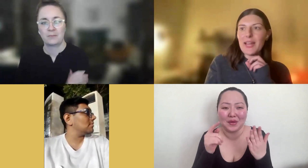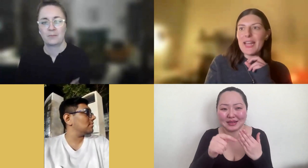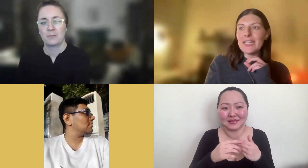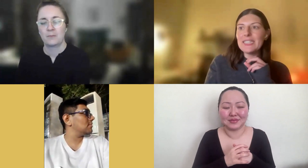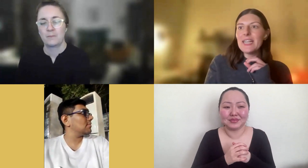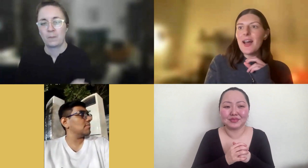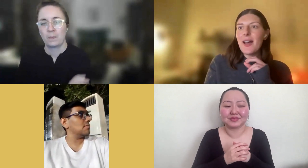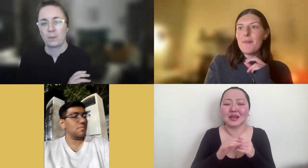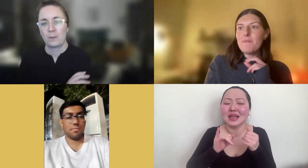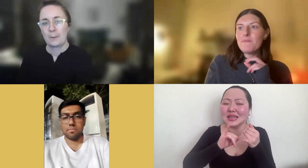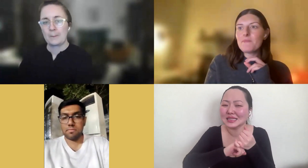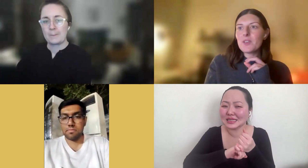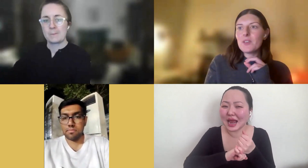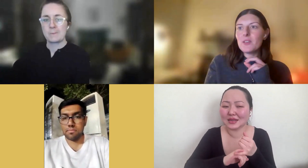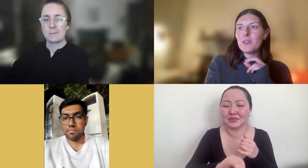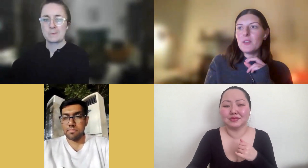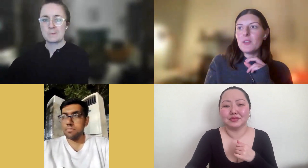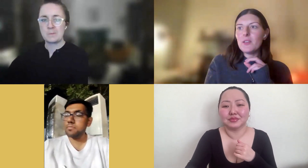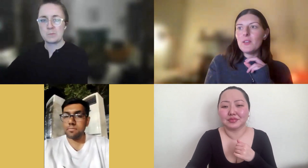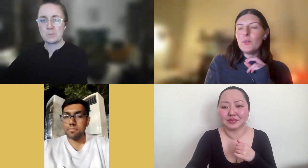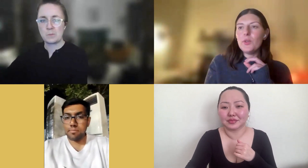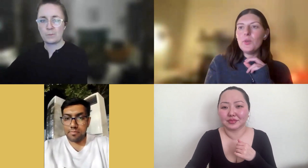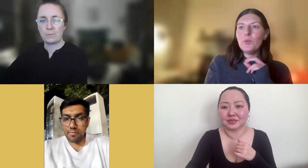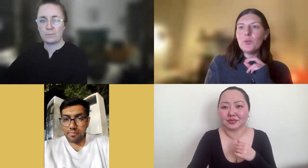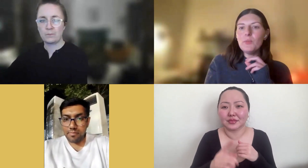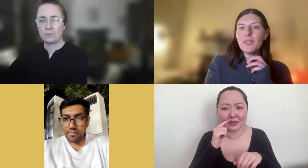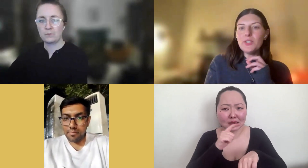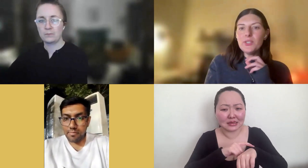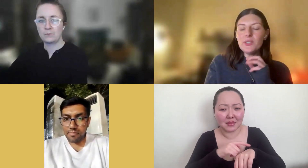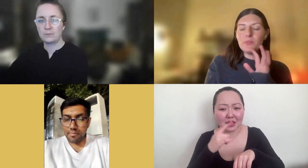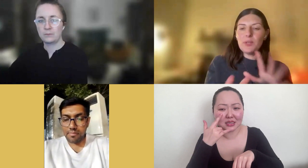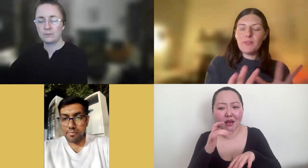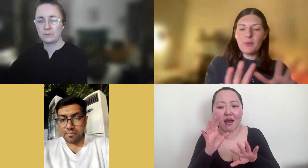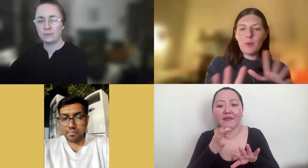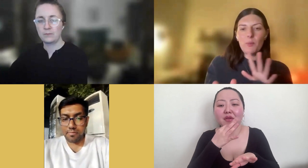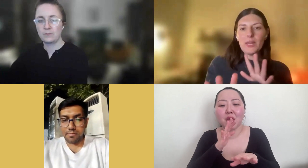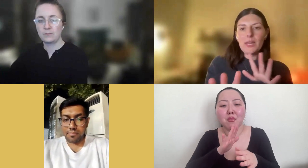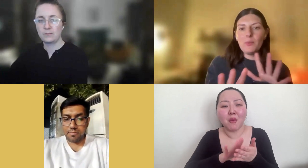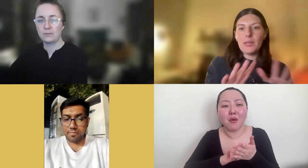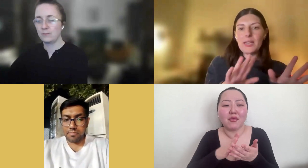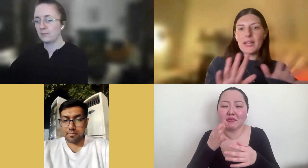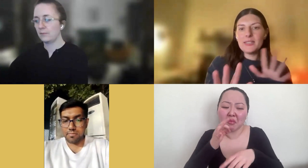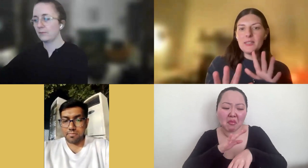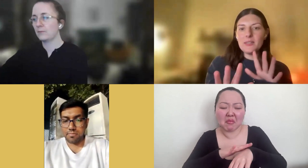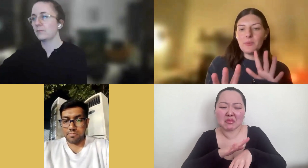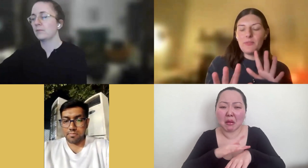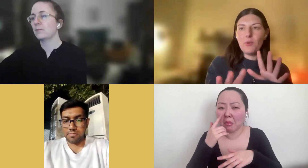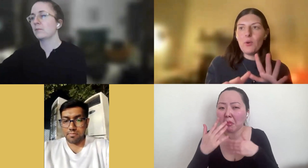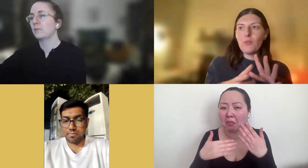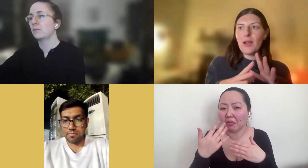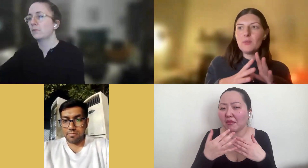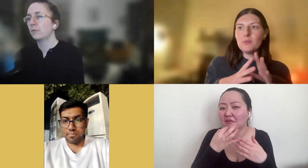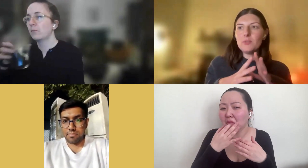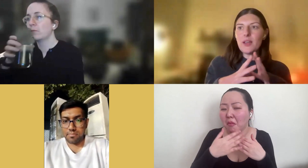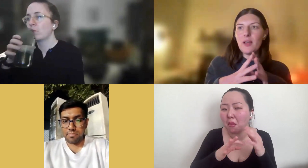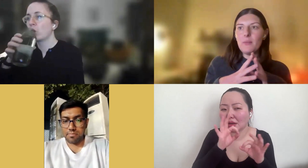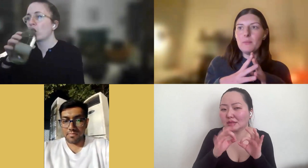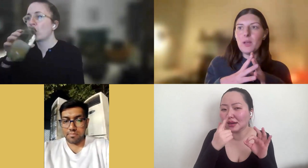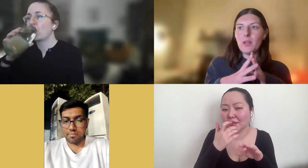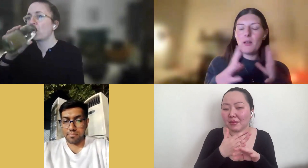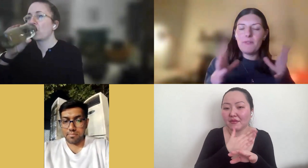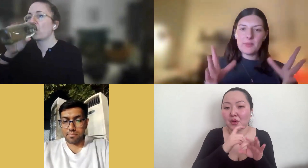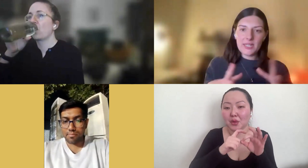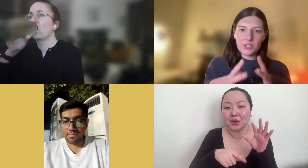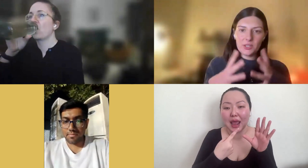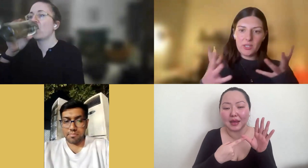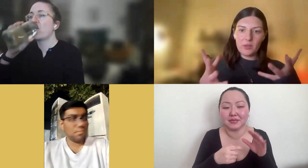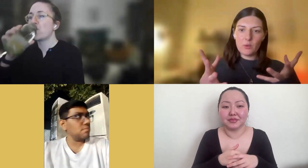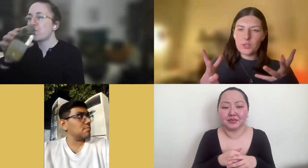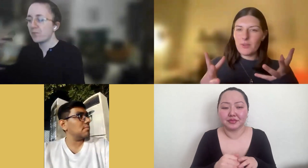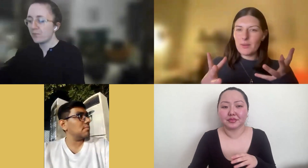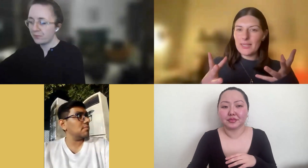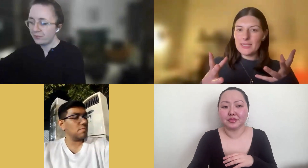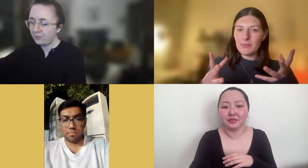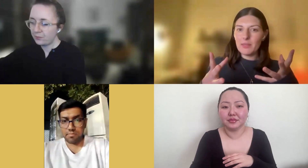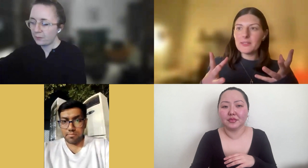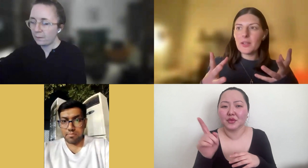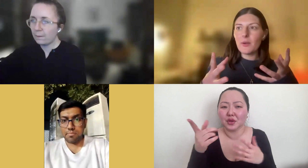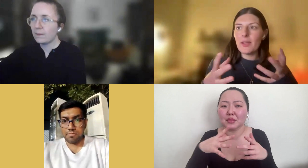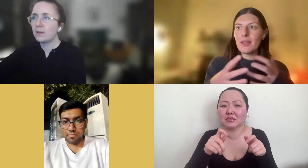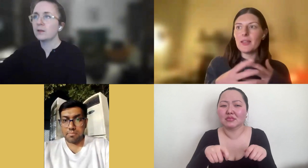to the Q&A. You mentioned when we connected around a foundation you launched around 18 months ago,